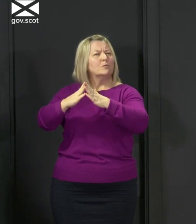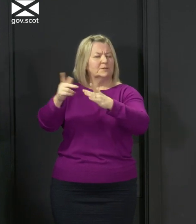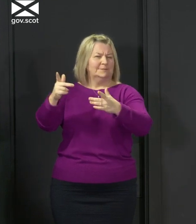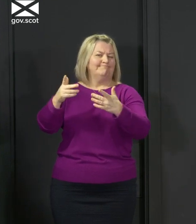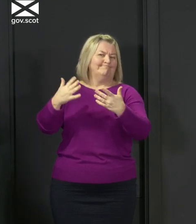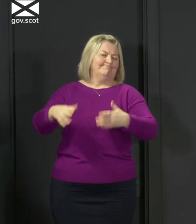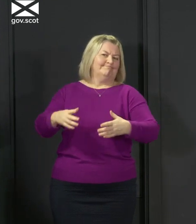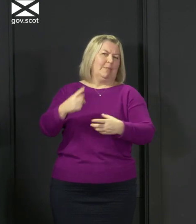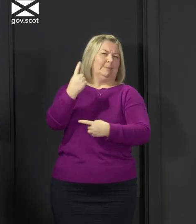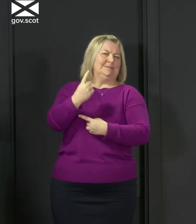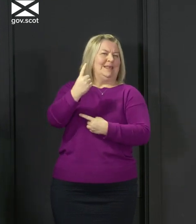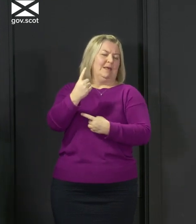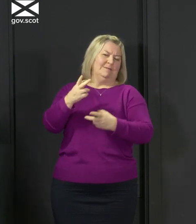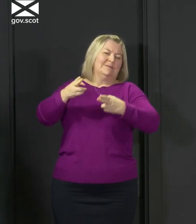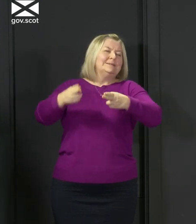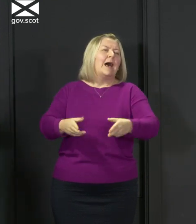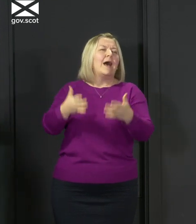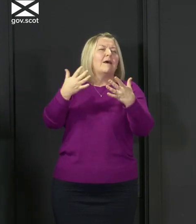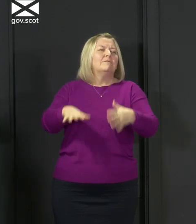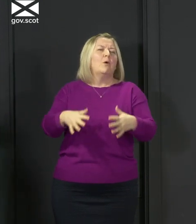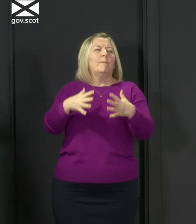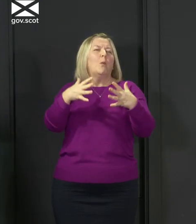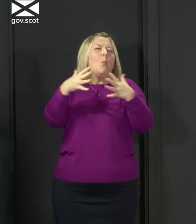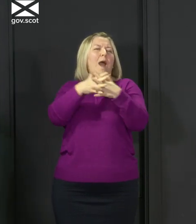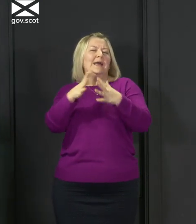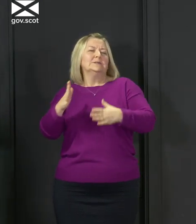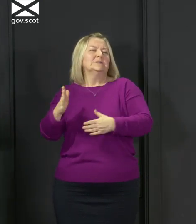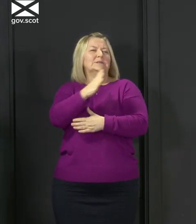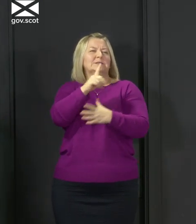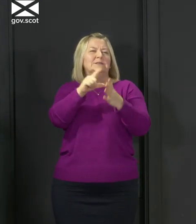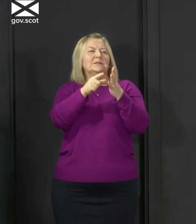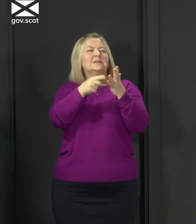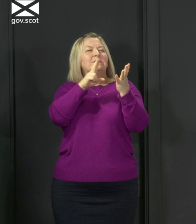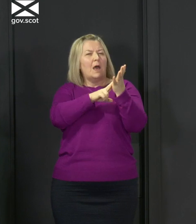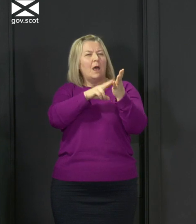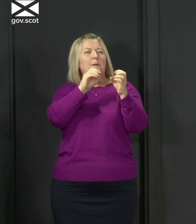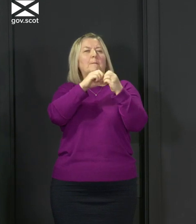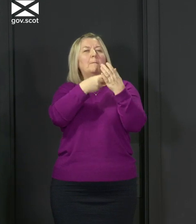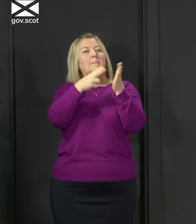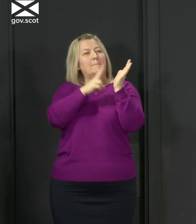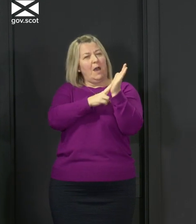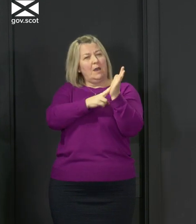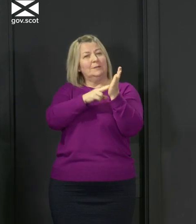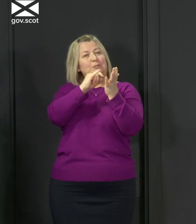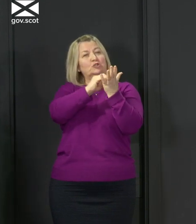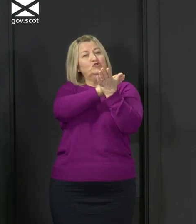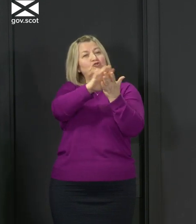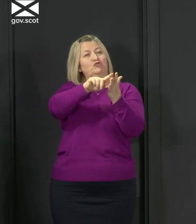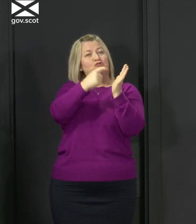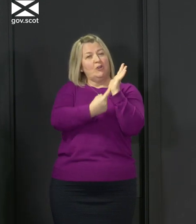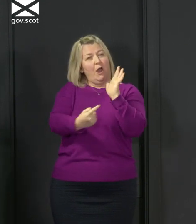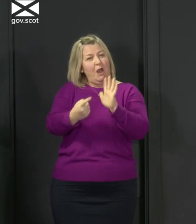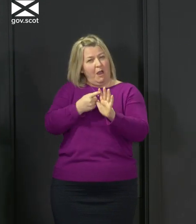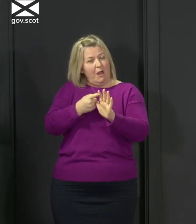take the opportunity to convey my thoughts and condolences to their loved ones.